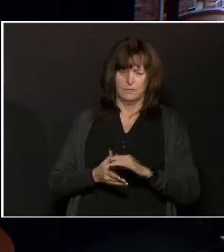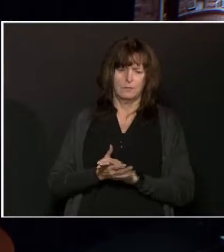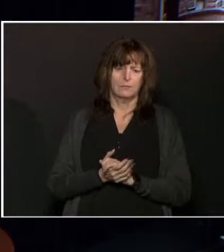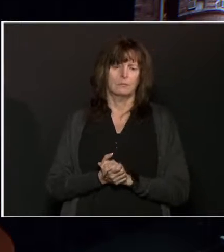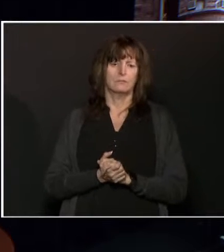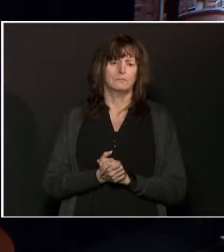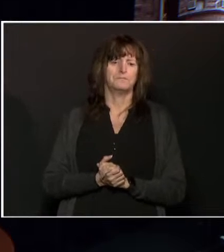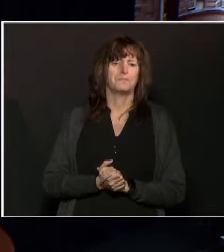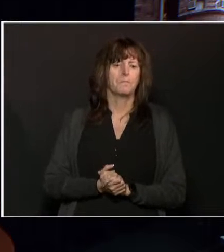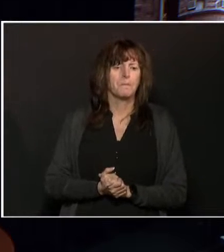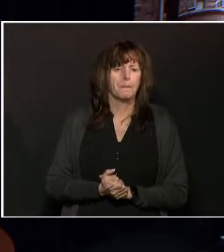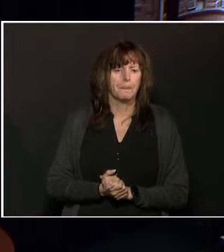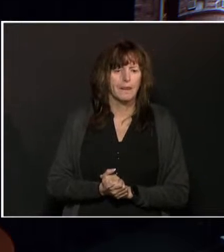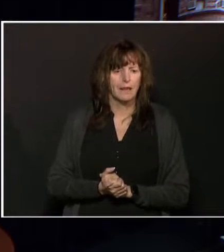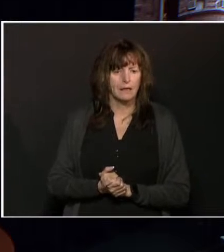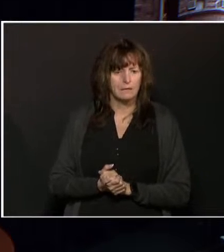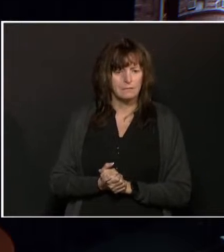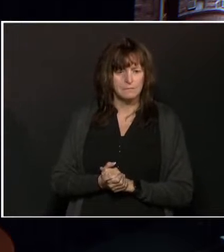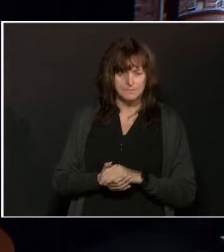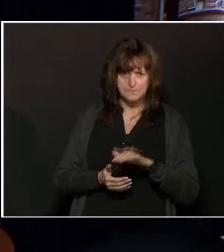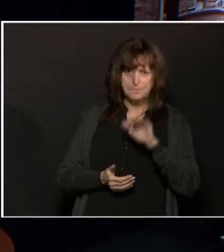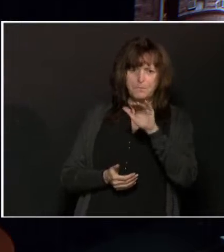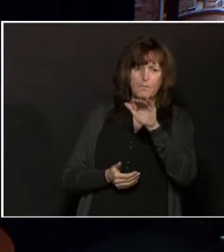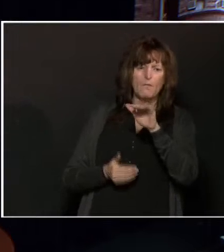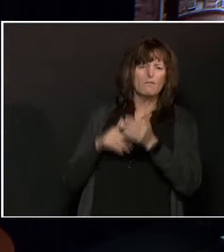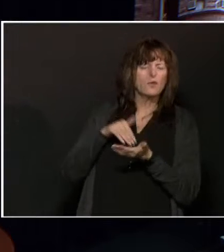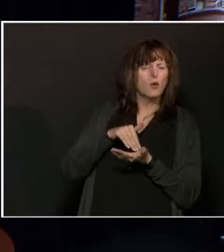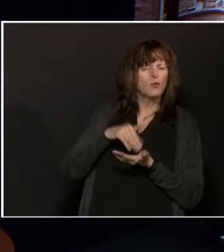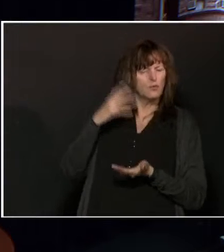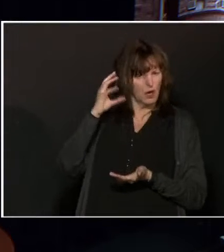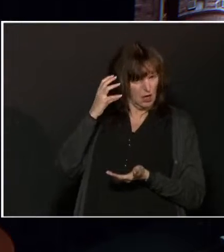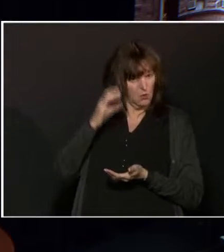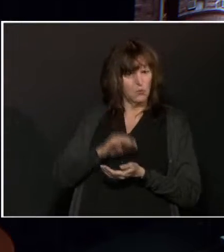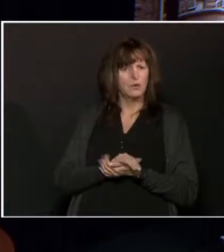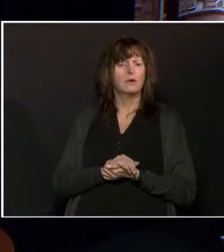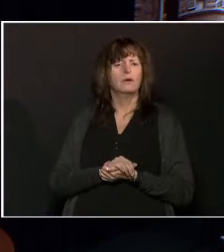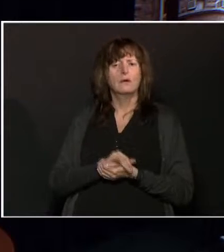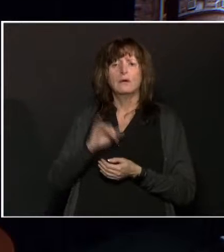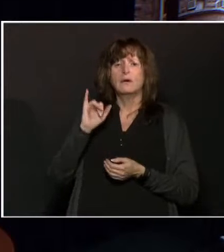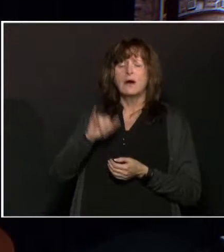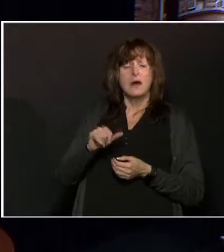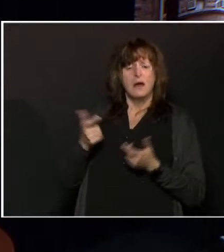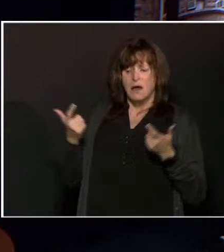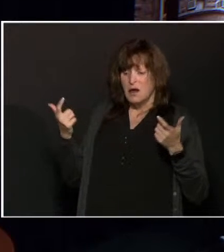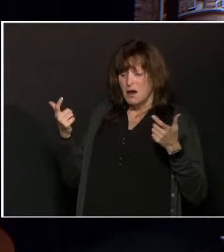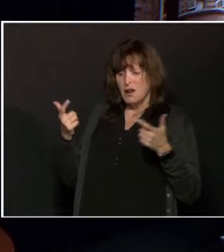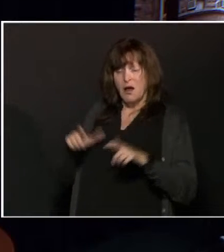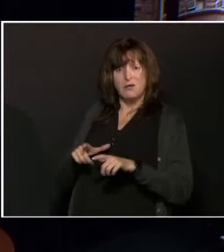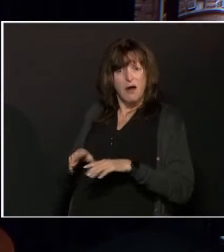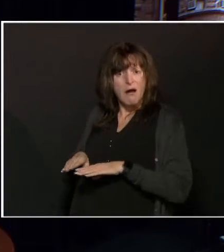LINE AT THE BOTTOM WAS TRYING TO TRACK THEIR UP AND TRACK THEIR UP AND THAT A DARK BLUE TRACK THEIR UP AND THAT A DARK BLUE DASHED LINE BLUE DASHED LINE TO GO STRAIGHT ACROSS